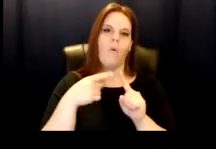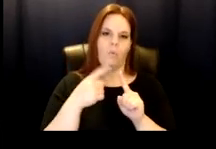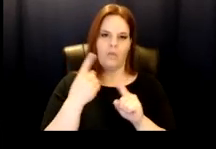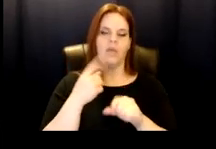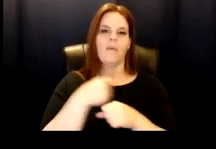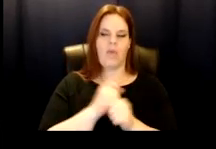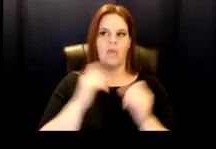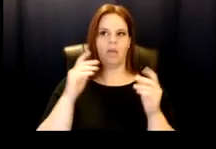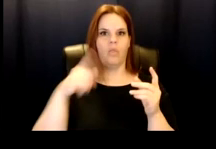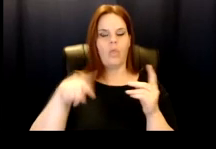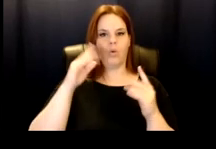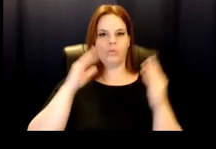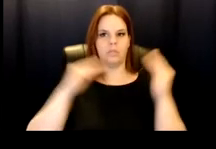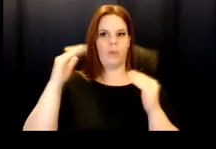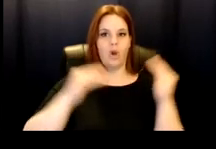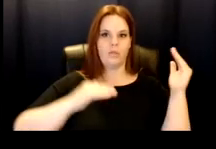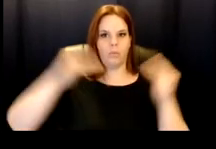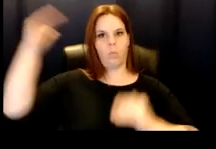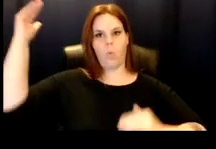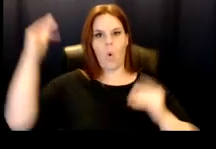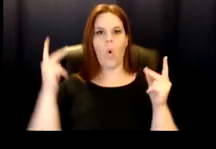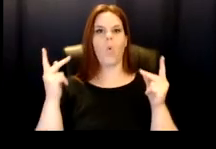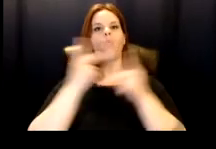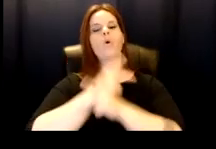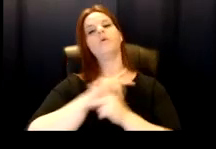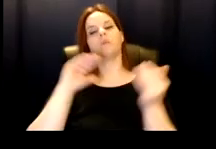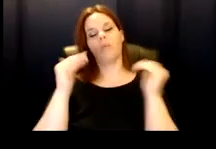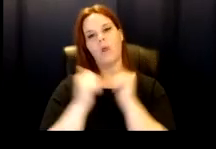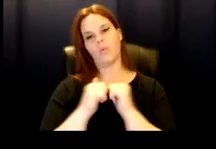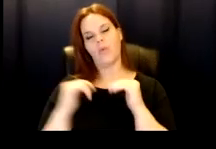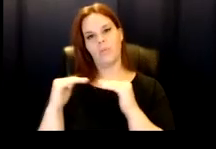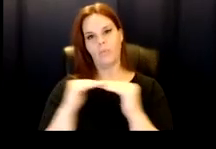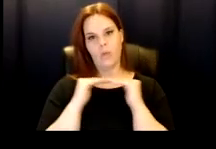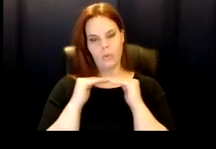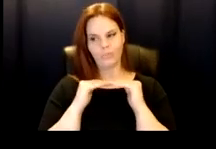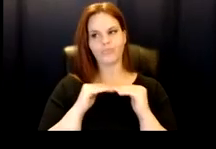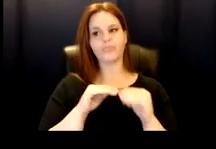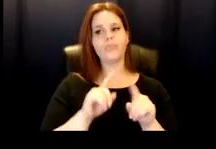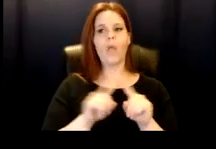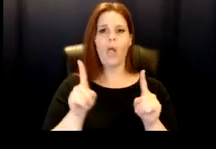these youth even worse compared to their peers. Although, employment, of course, is a result